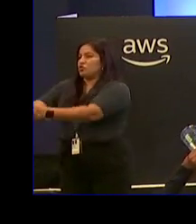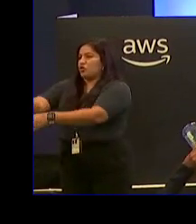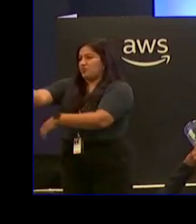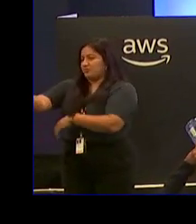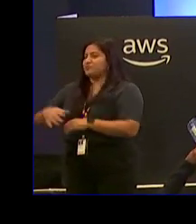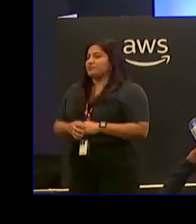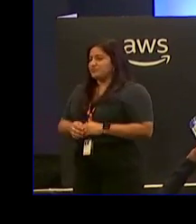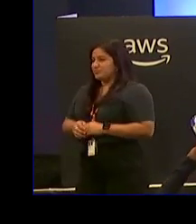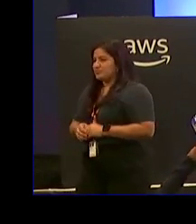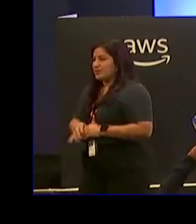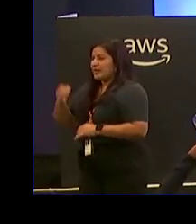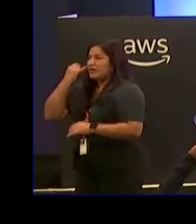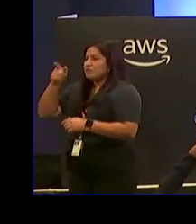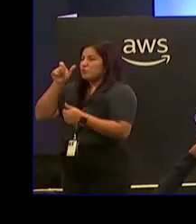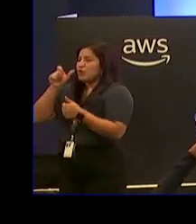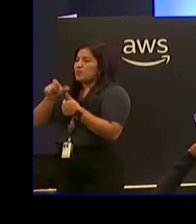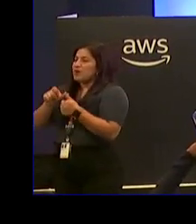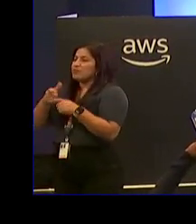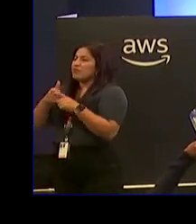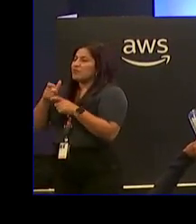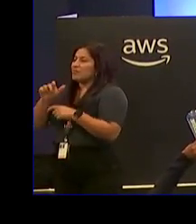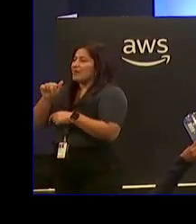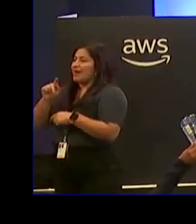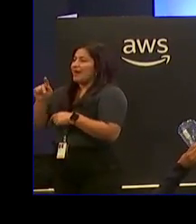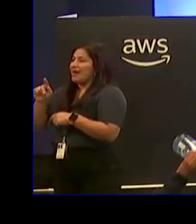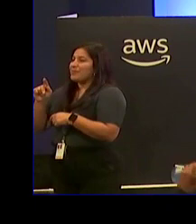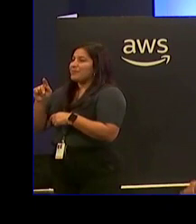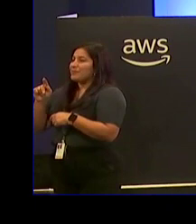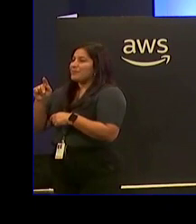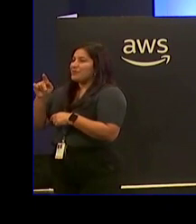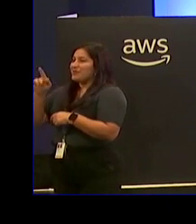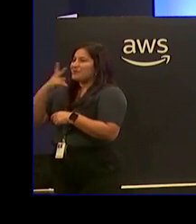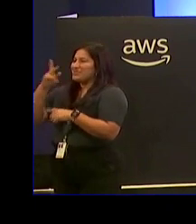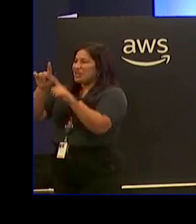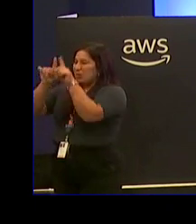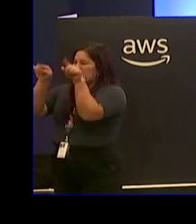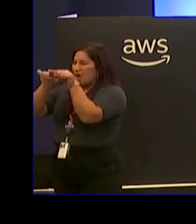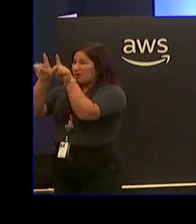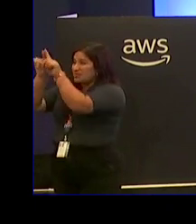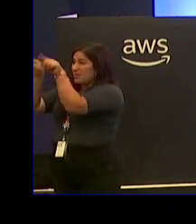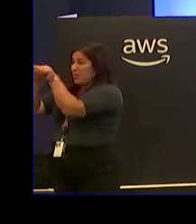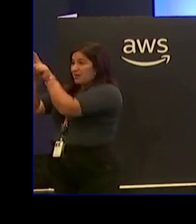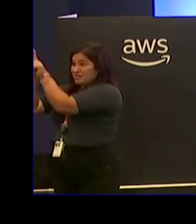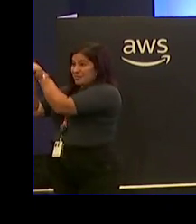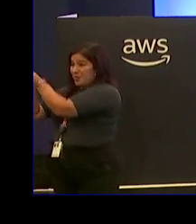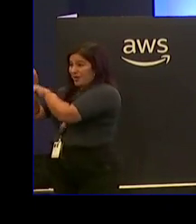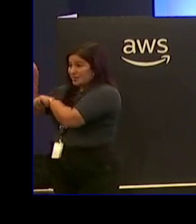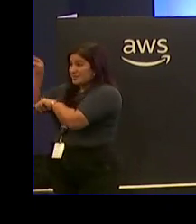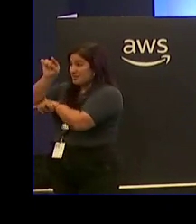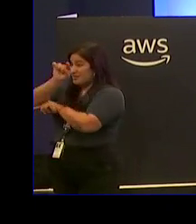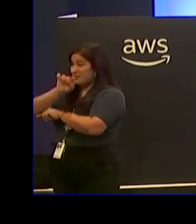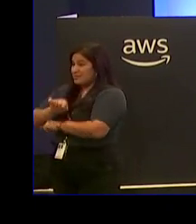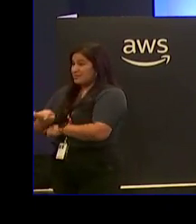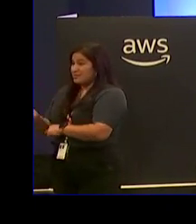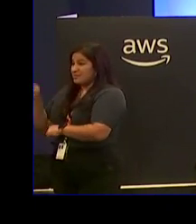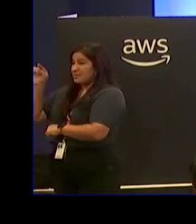If you remember from the application all those big large boxes and where, that they're holding key insights,